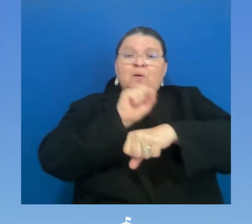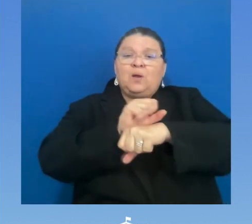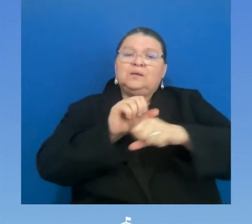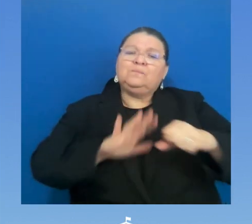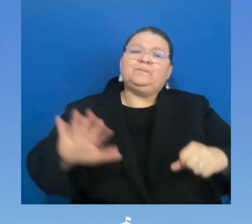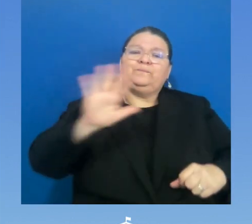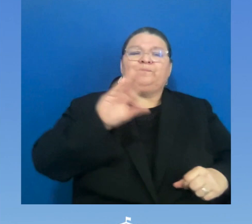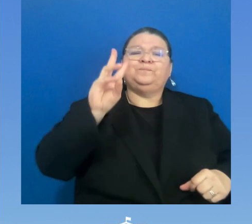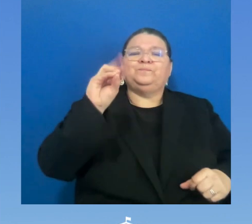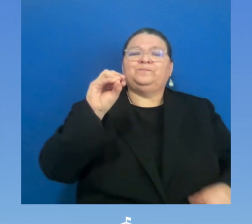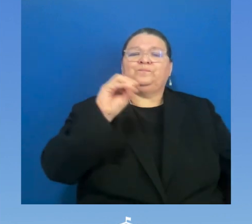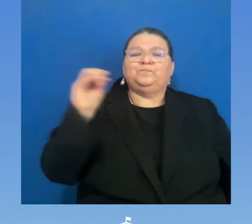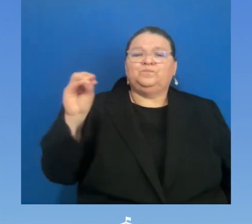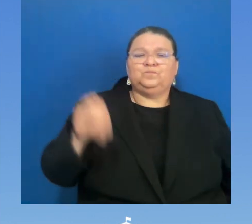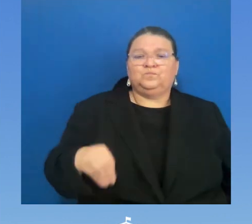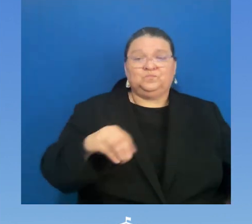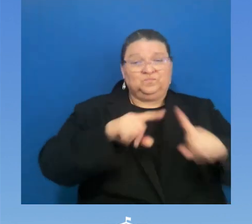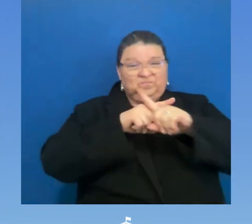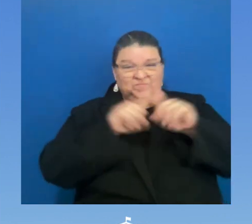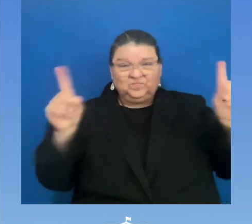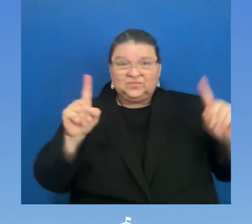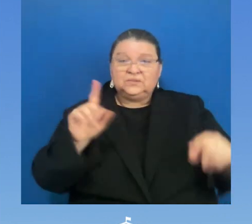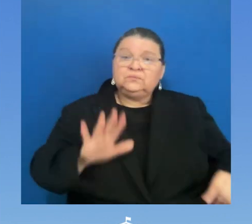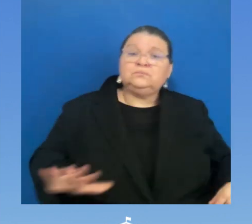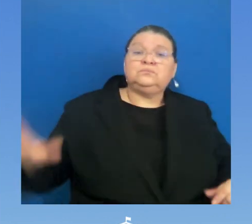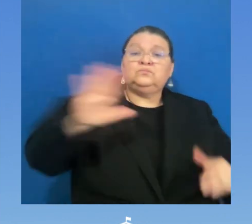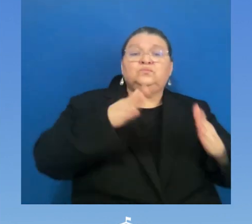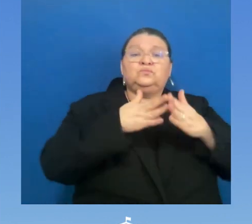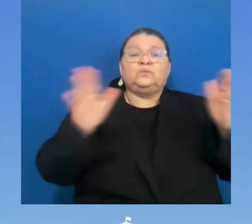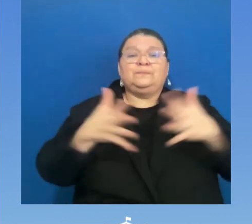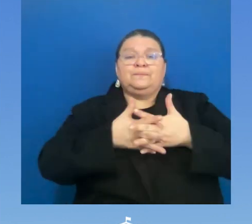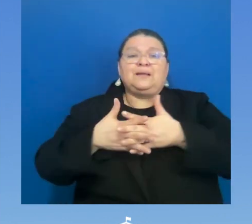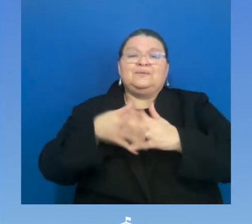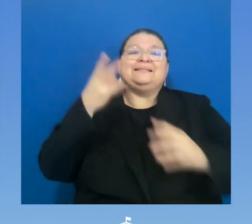Any gap is unacceptable. But we're headed in the right direction.